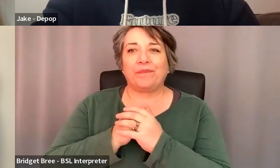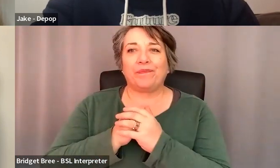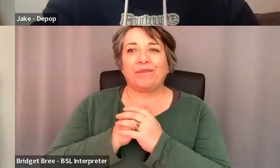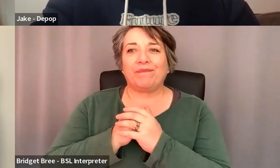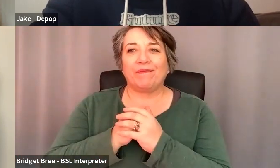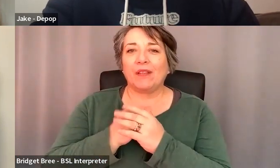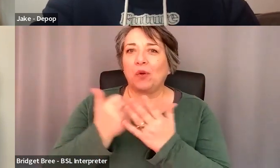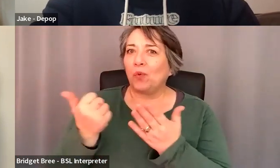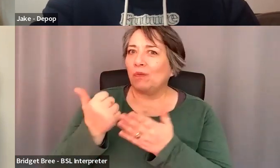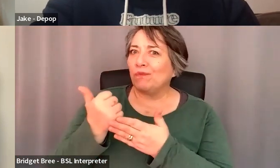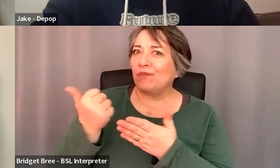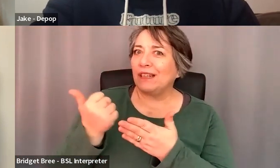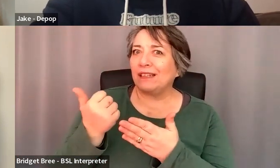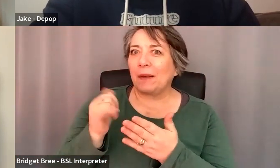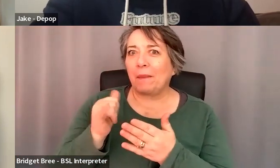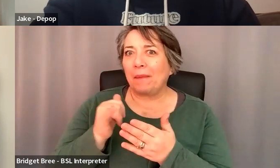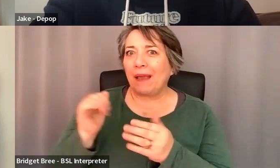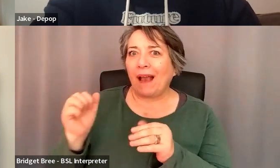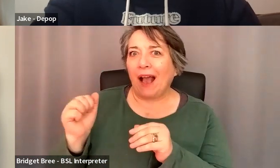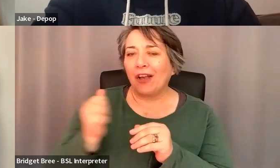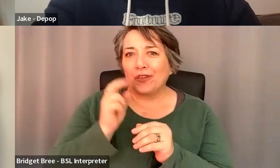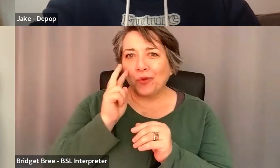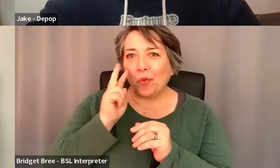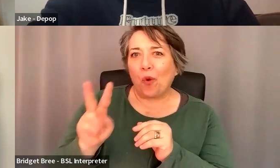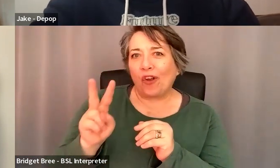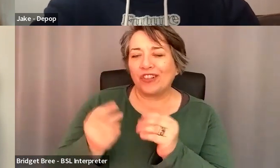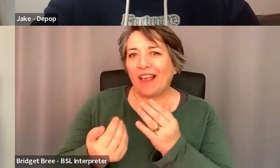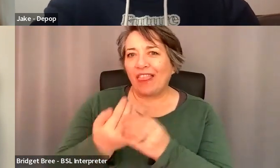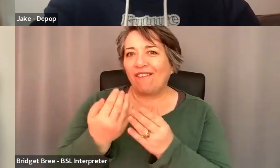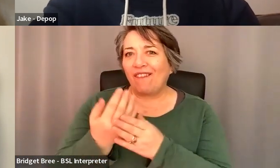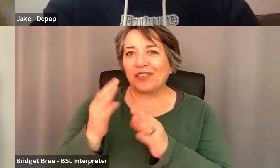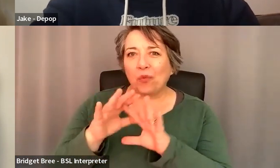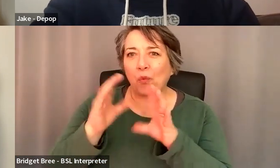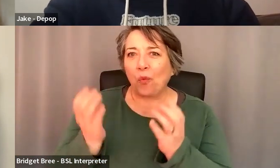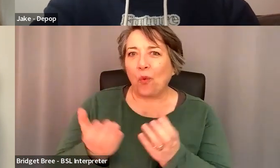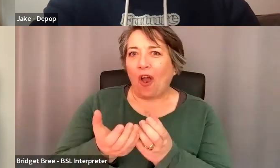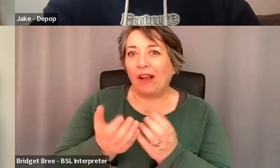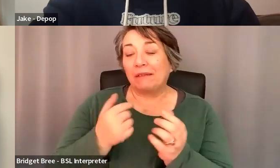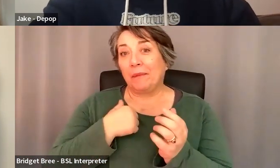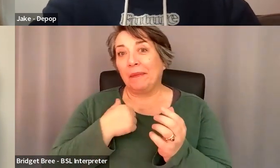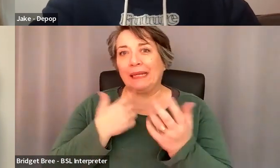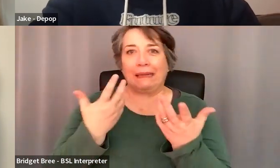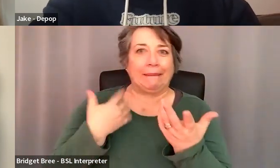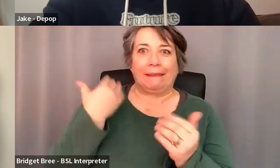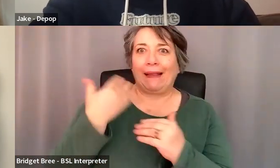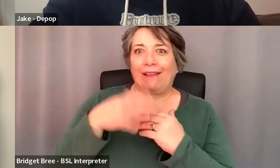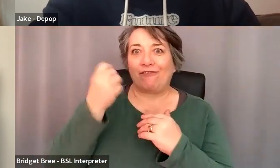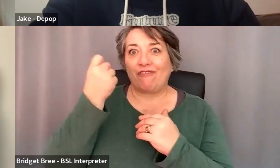Fantastic, brilliant. I should probably pay more a little bit more attention to the fashion world. Then I didn't realize it was such a such a big thing. I should pay a little more attention to the fashion world then, I didn't realise it was a big thing.